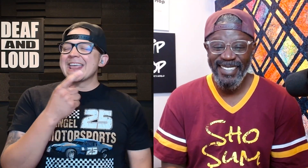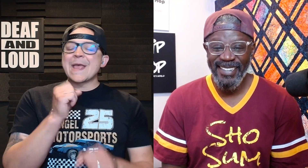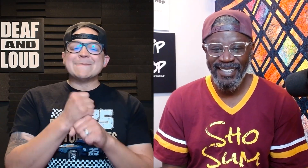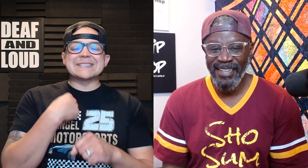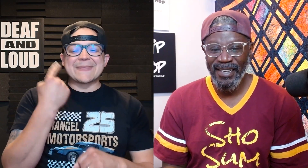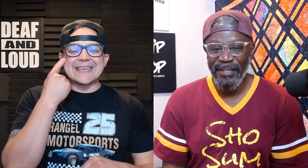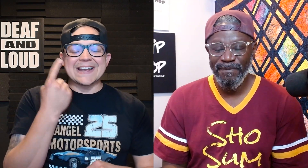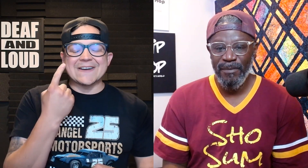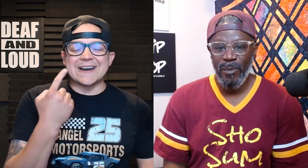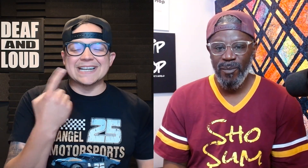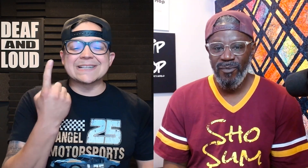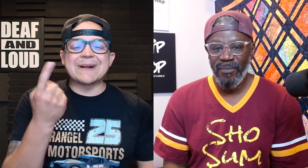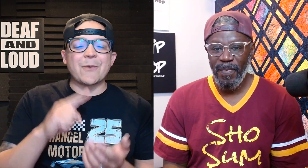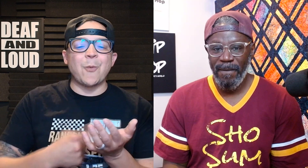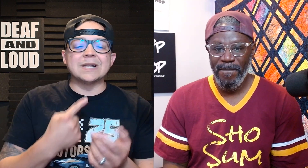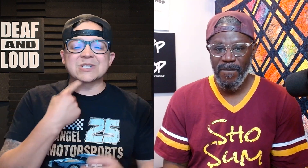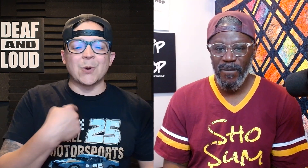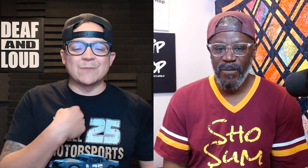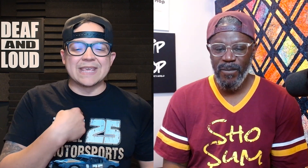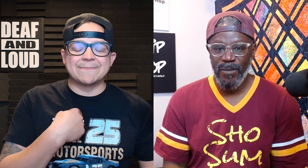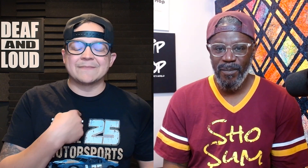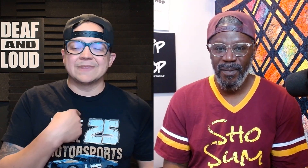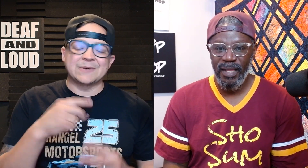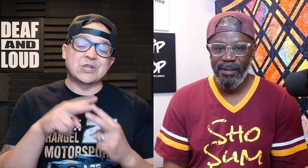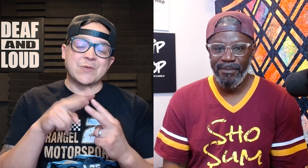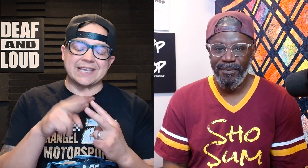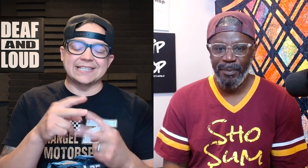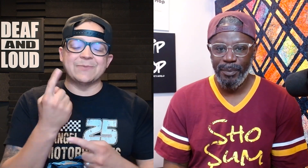It makes me think of, somebody once told me two things.